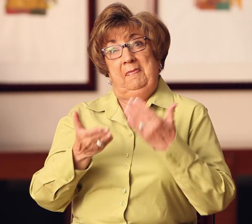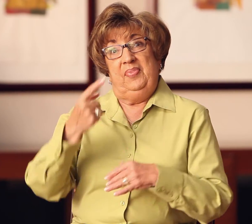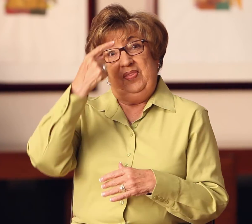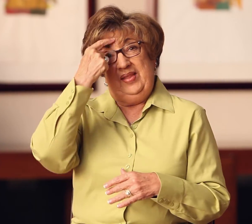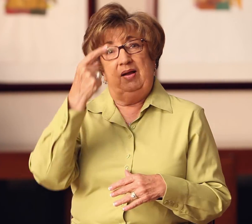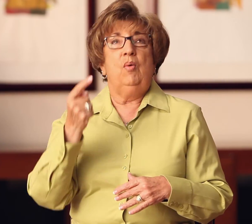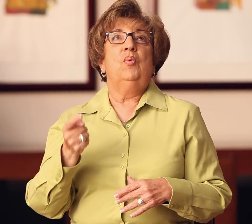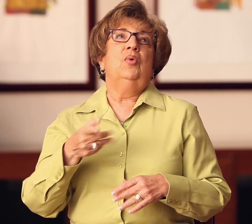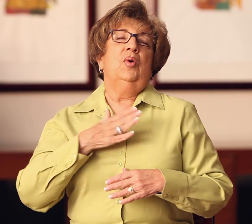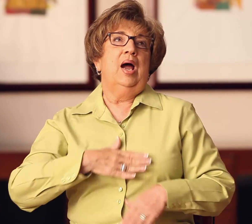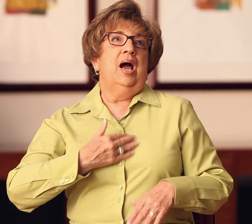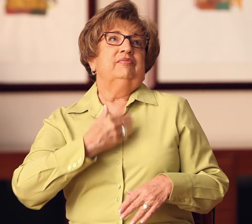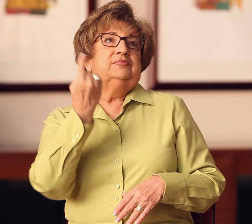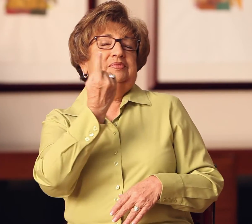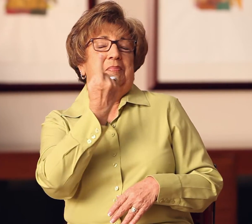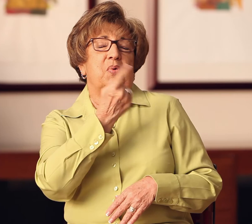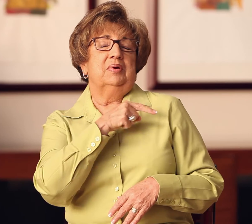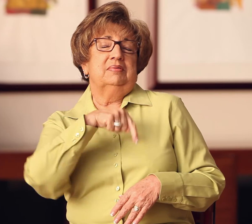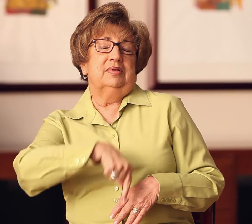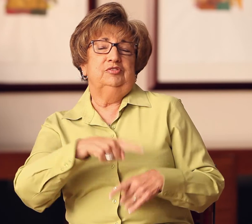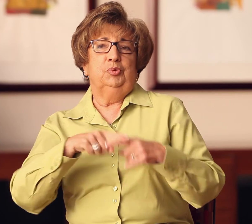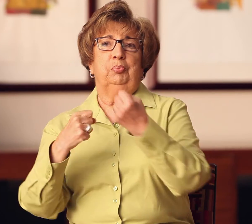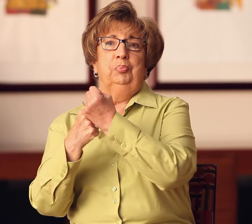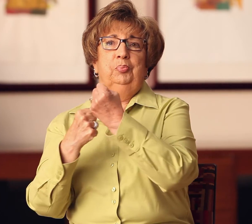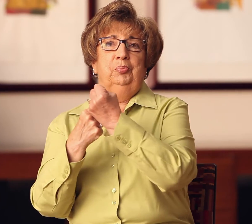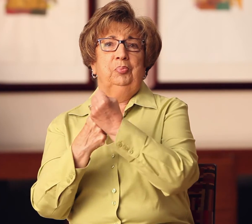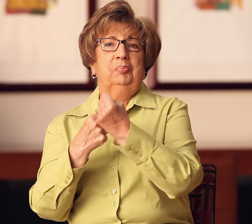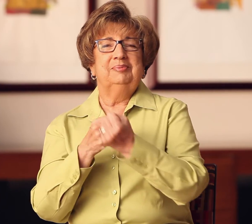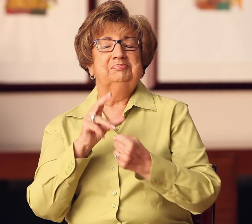They might think that it's good to have someone there to support them, but that's not the